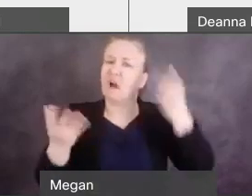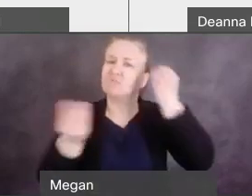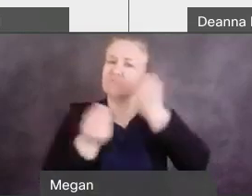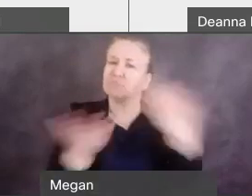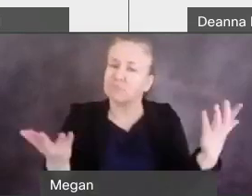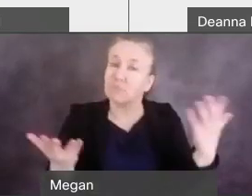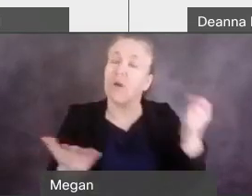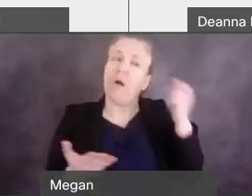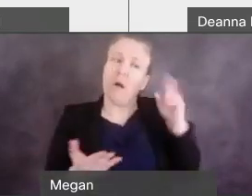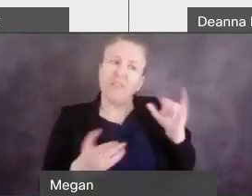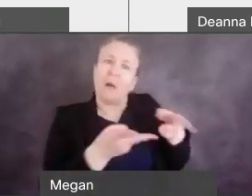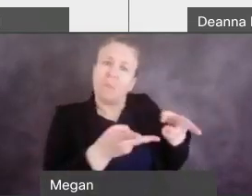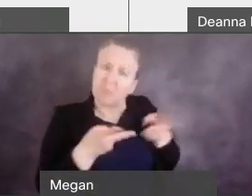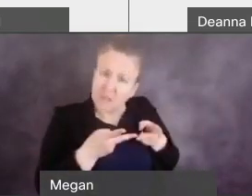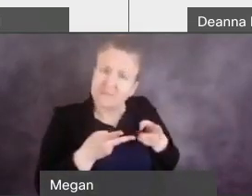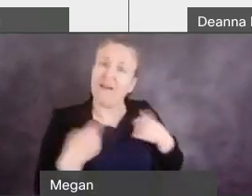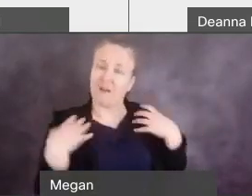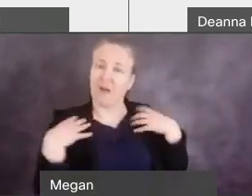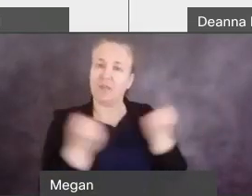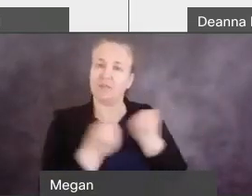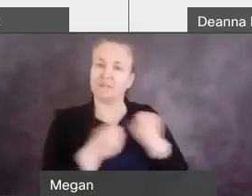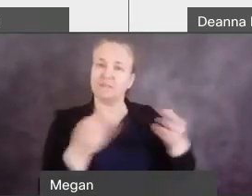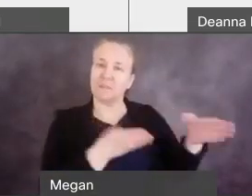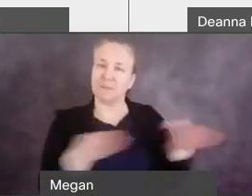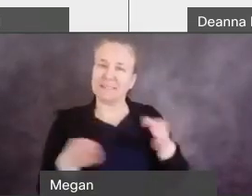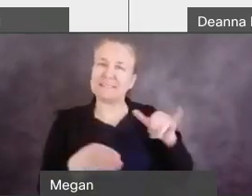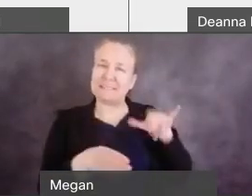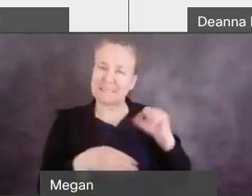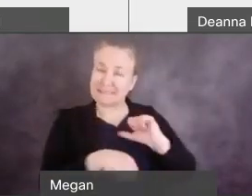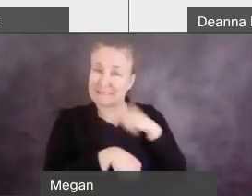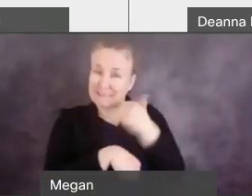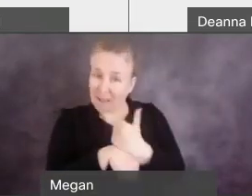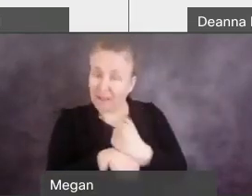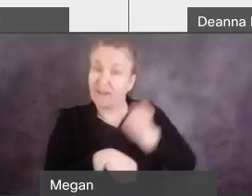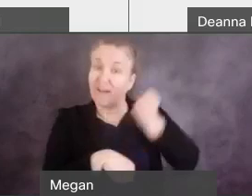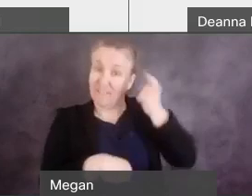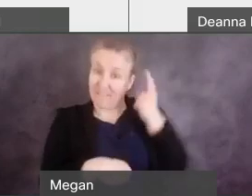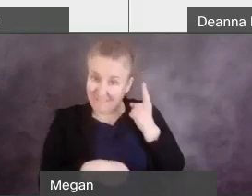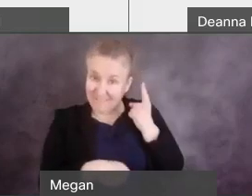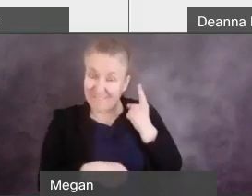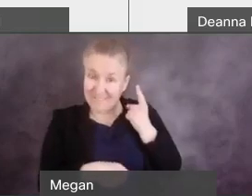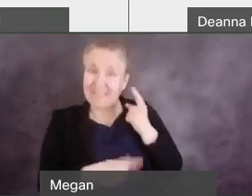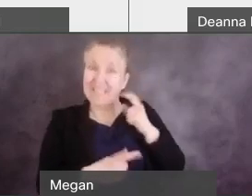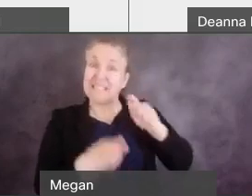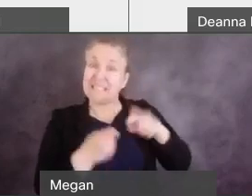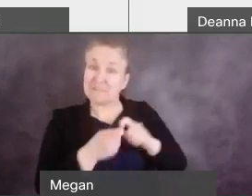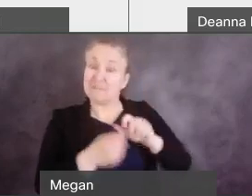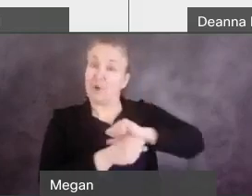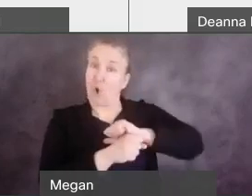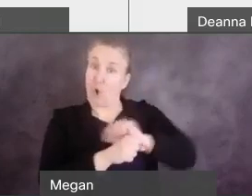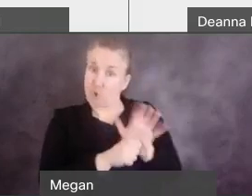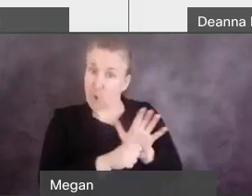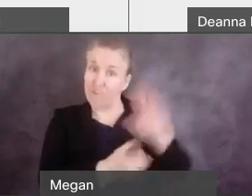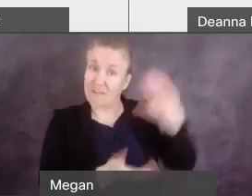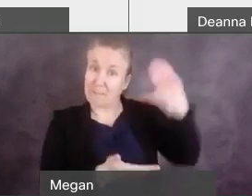did have a health and safety plan, they had not submitted a specific COVID-19 mitigation plan